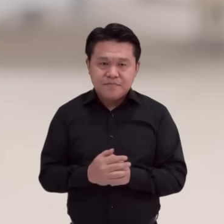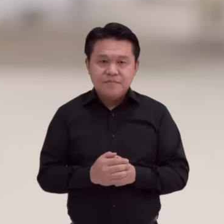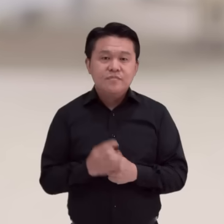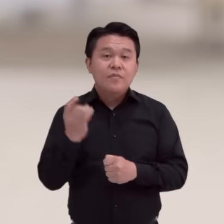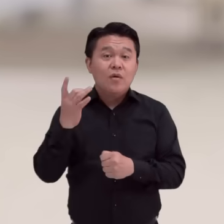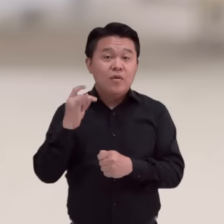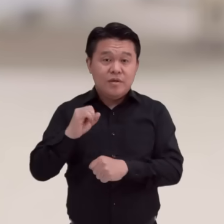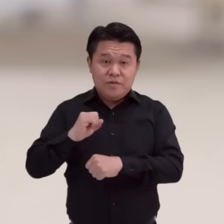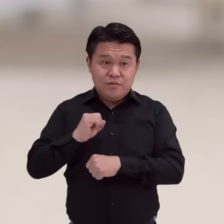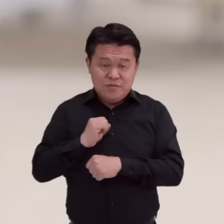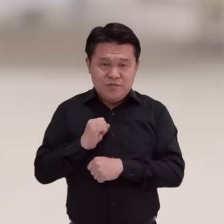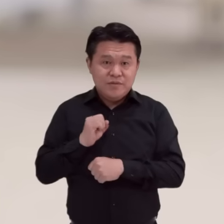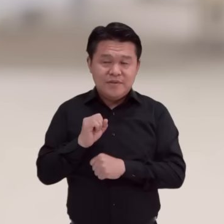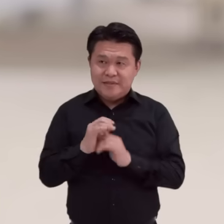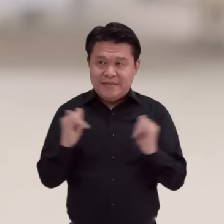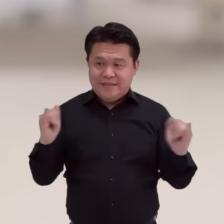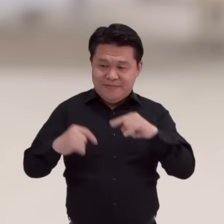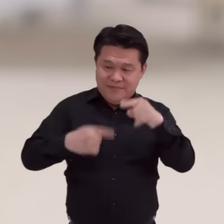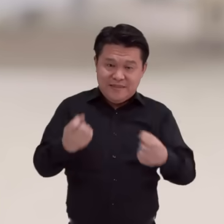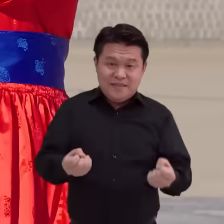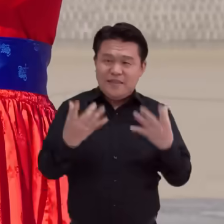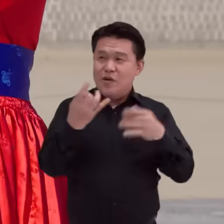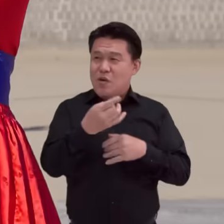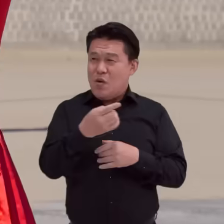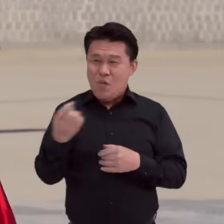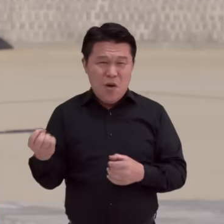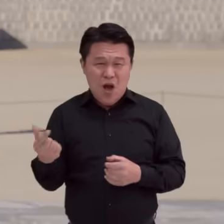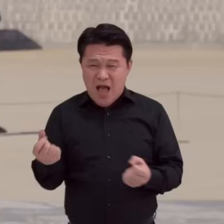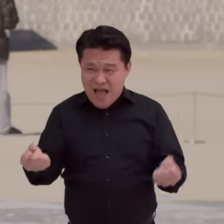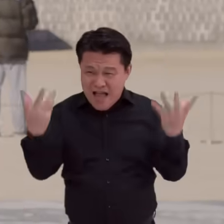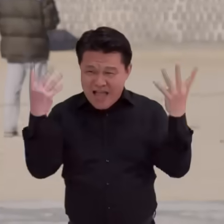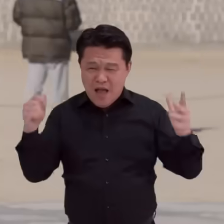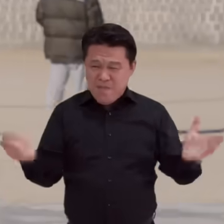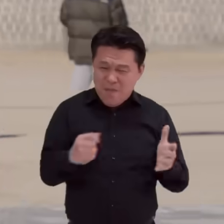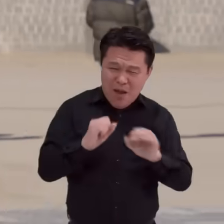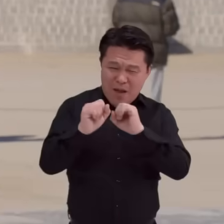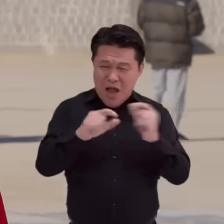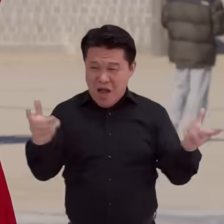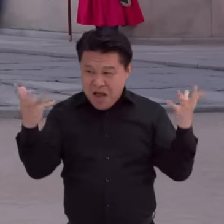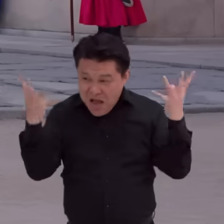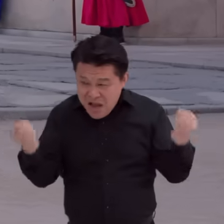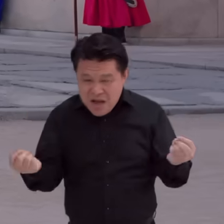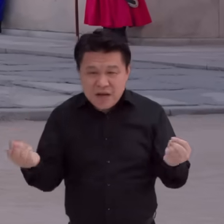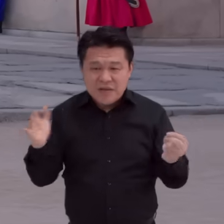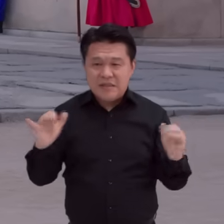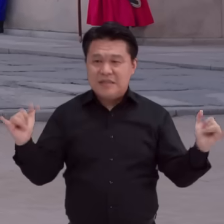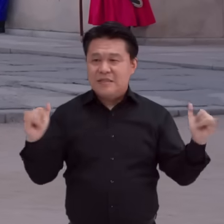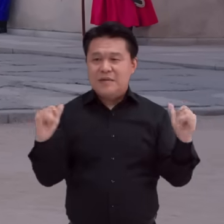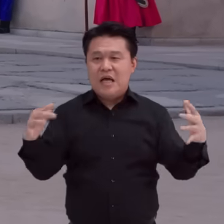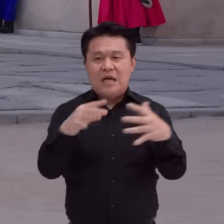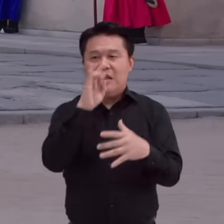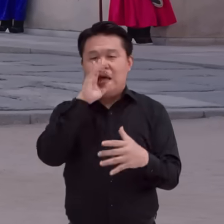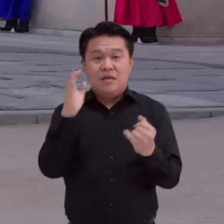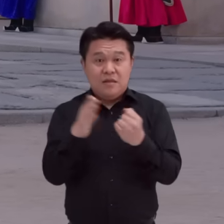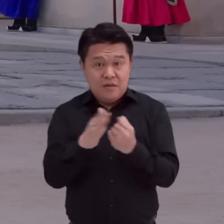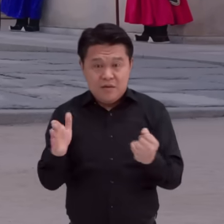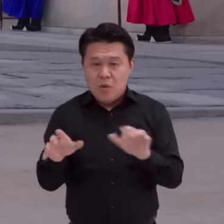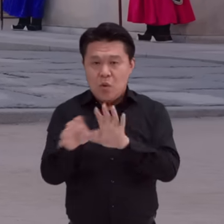The ceremony used to be held with far more people involved, but it has been scaled down to prevent